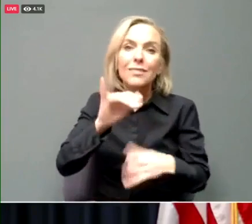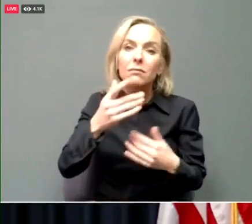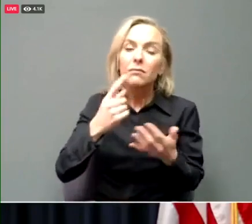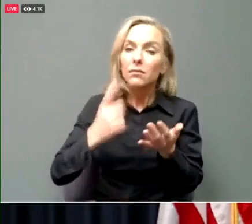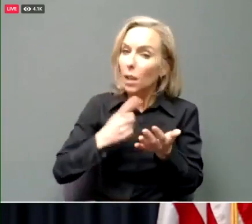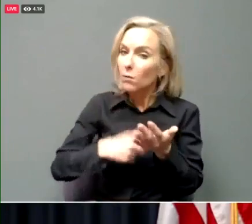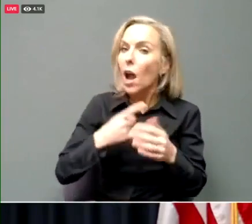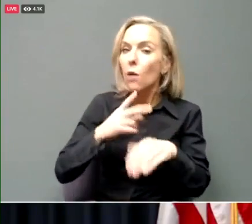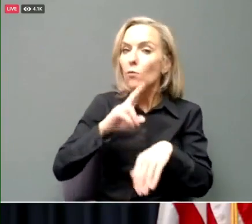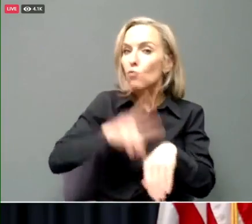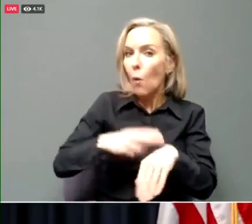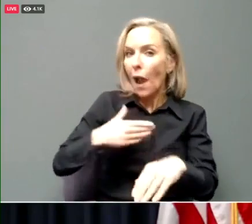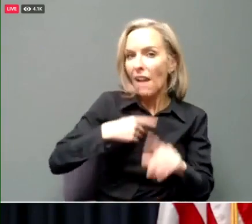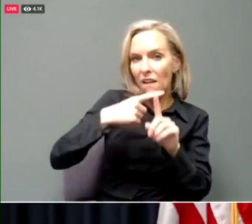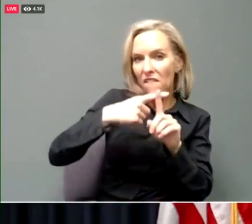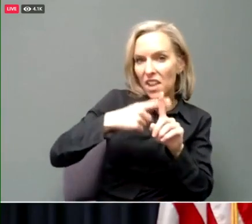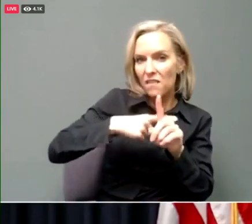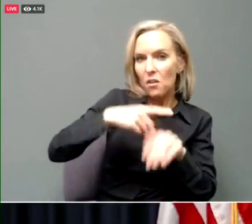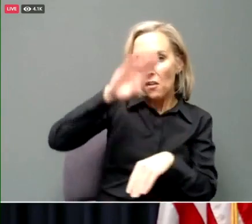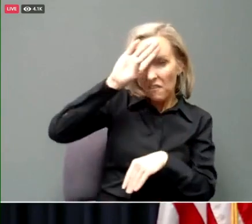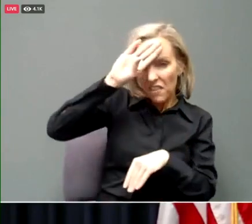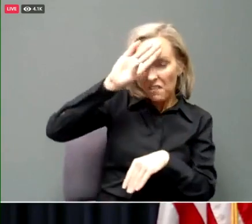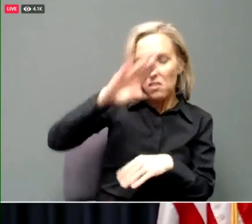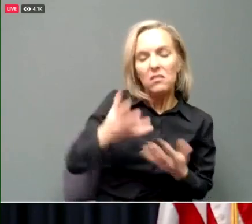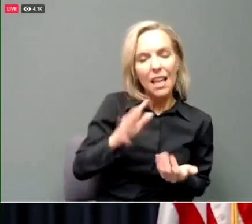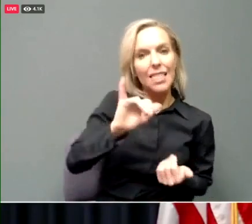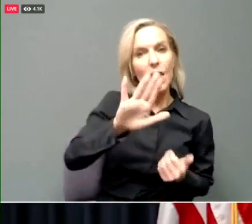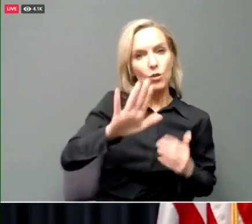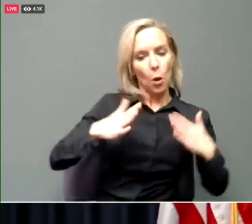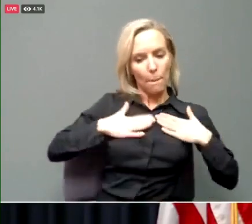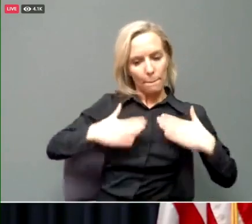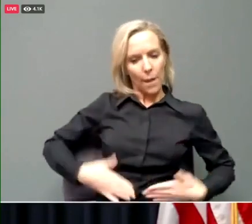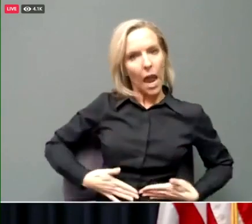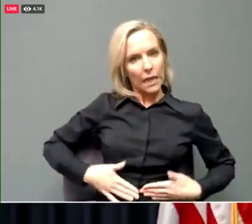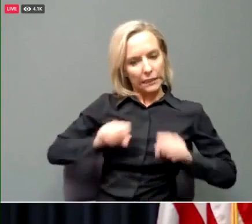things are normal. That is, your body's immune system responding as it is